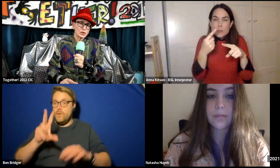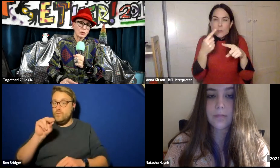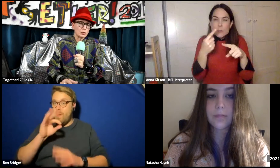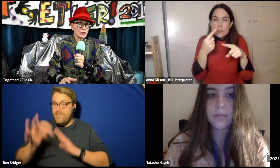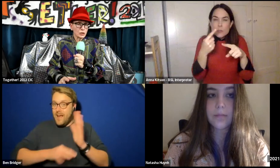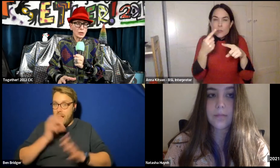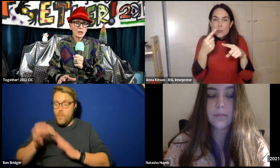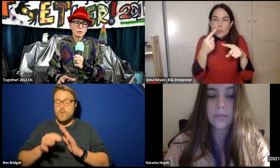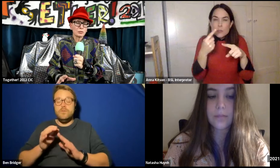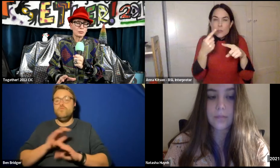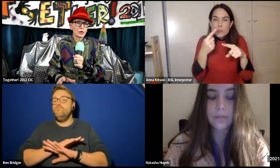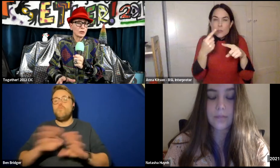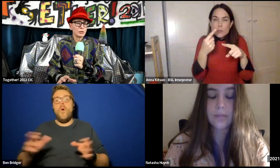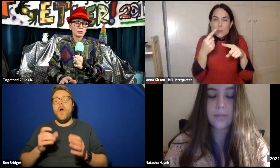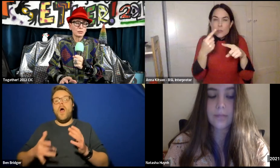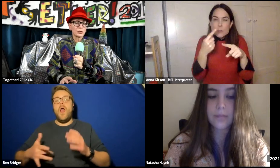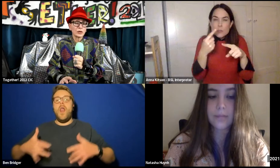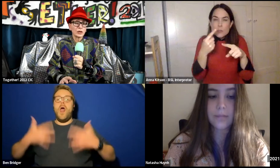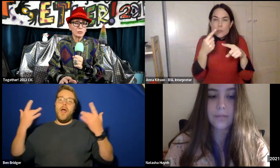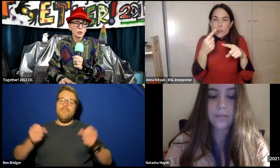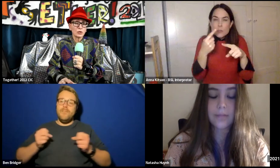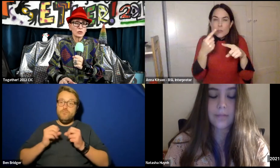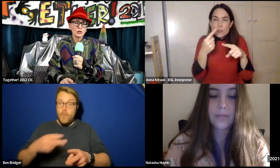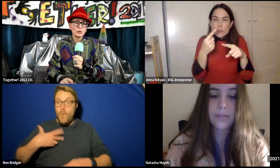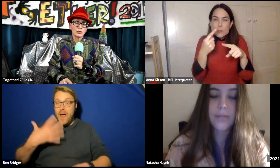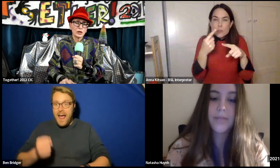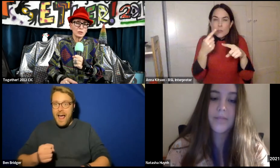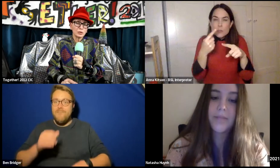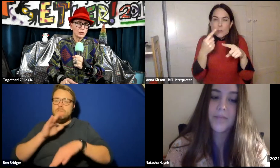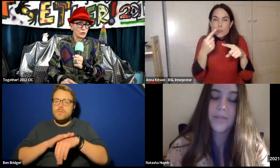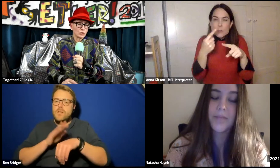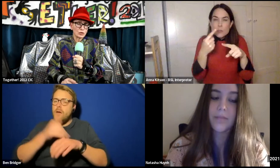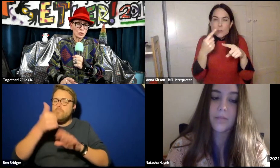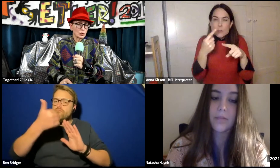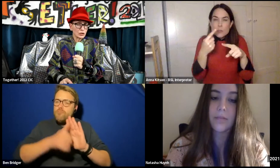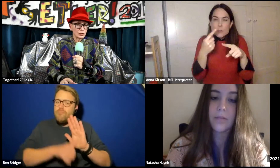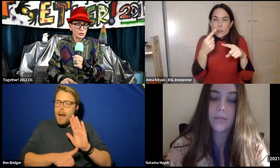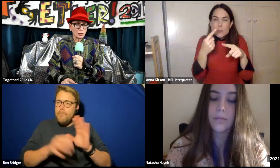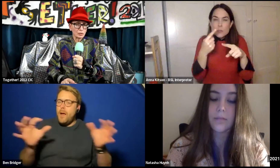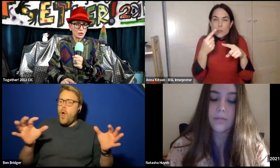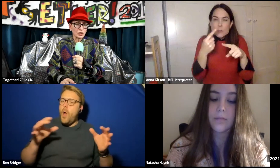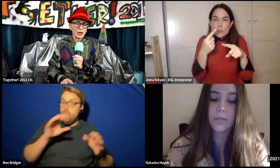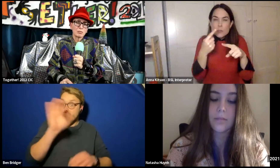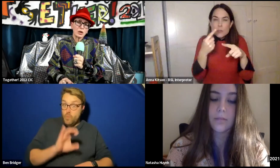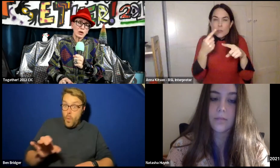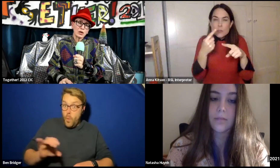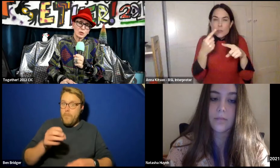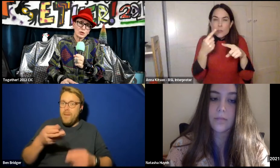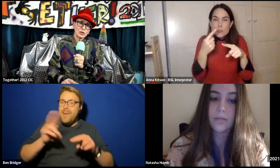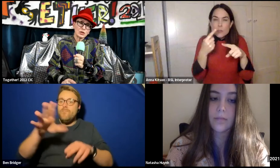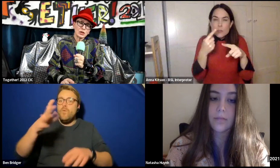live-streamed. We do have a timed programme on Zoom for anybody who wants audio description, but otherwise you can